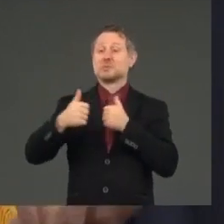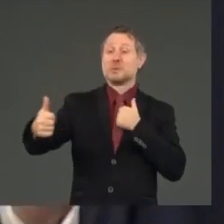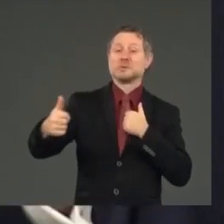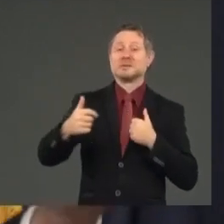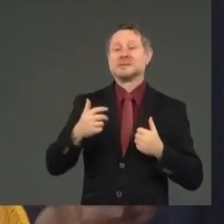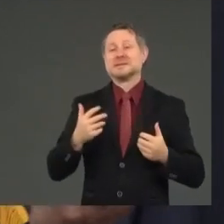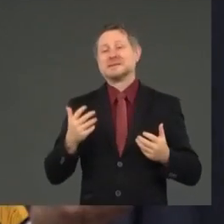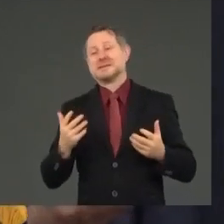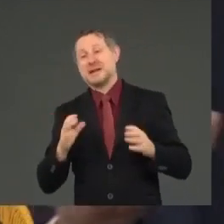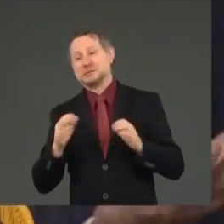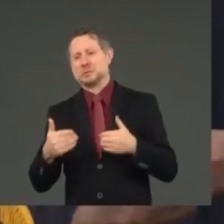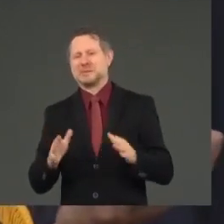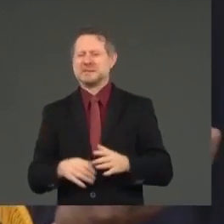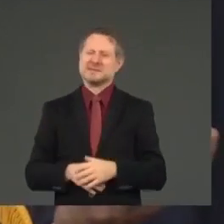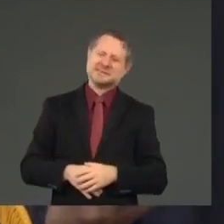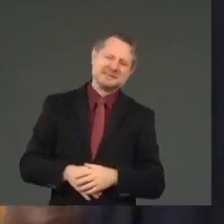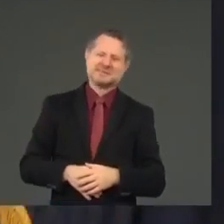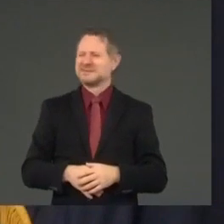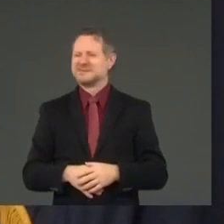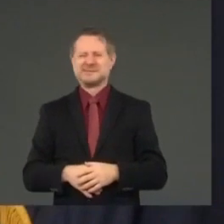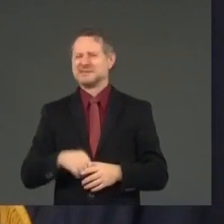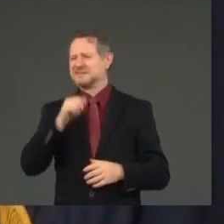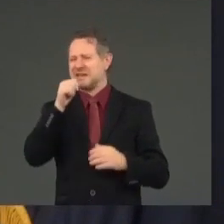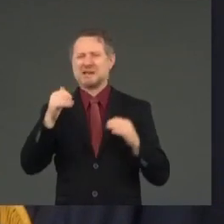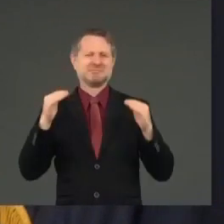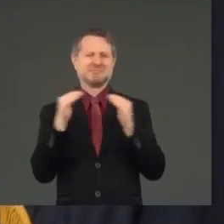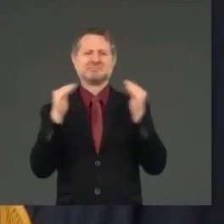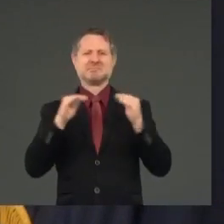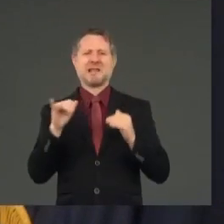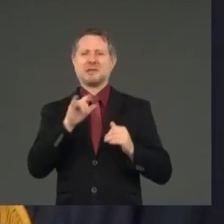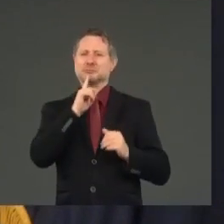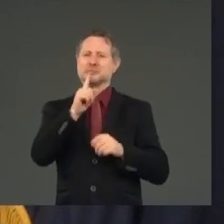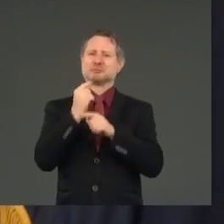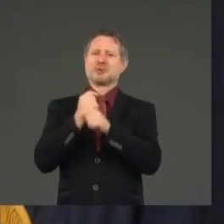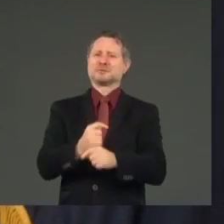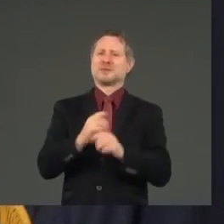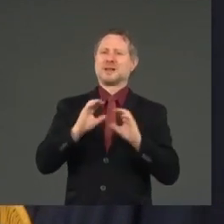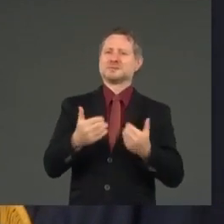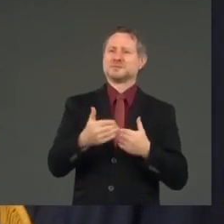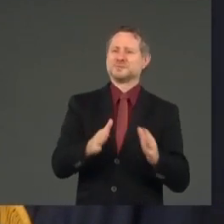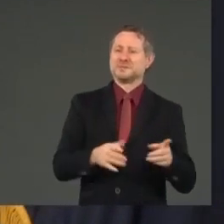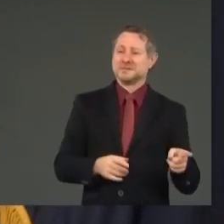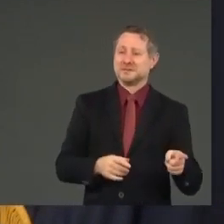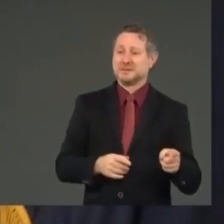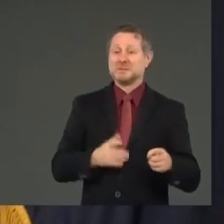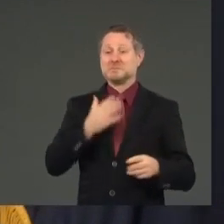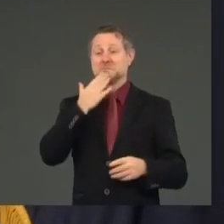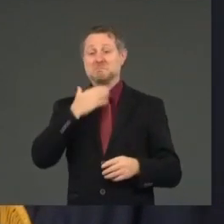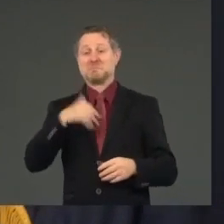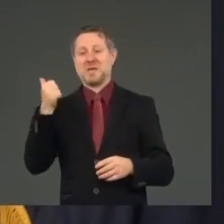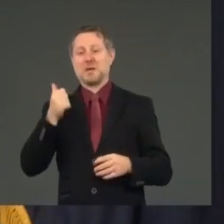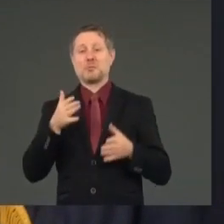SAYING YOUR KID IS GOING TO BE ON THE OTHER SIDE OF A COMPUTER,